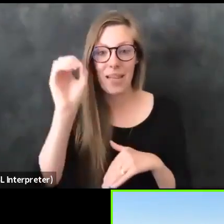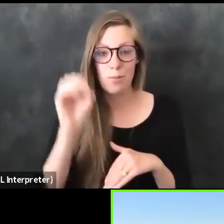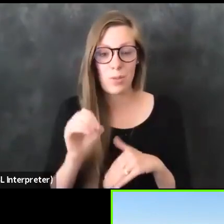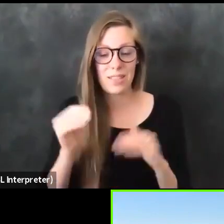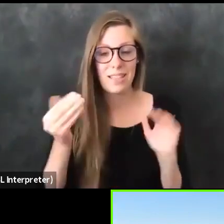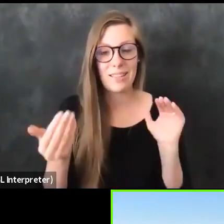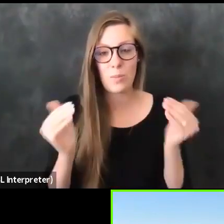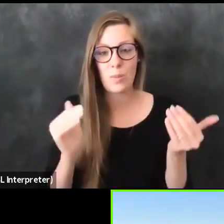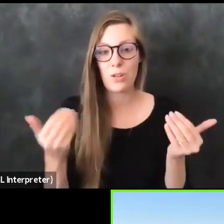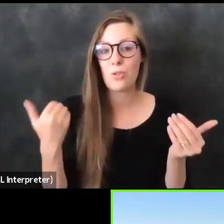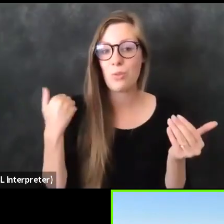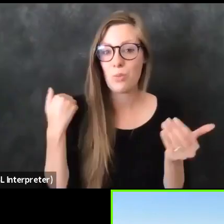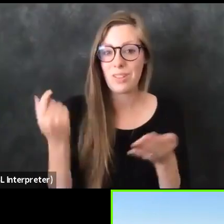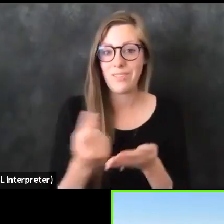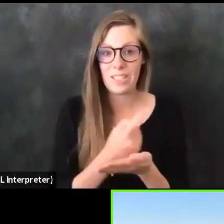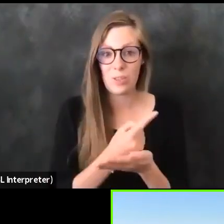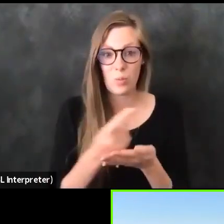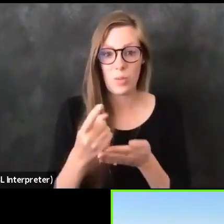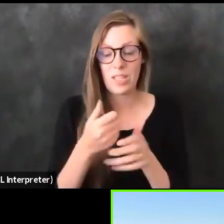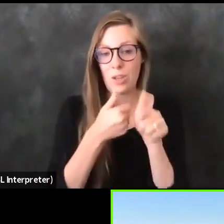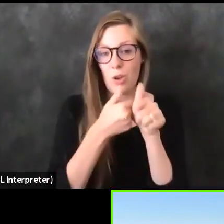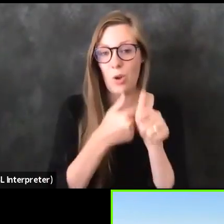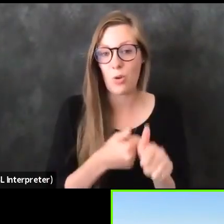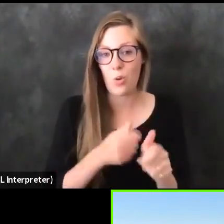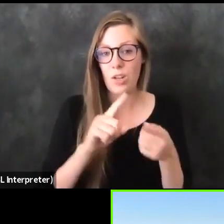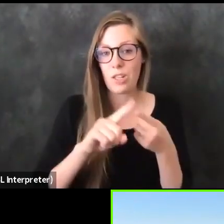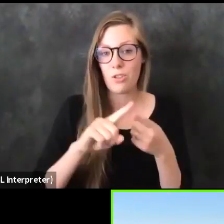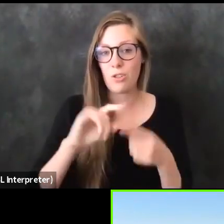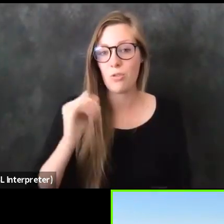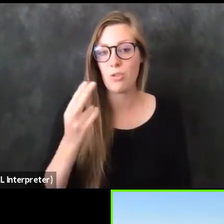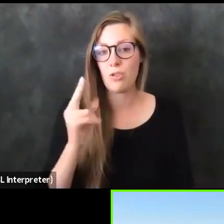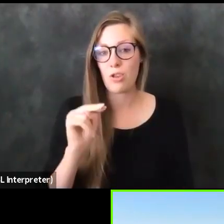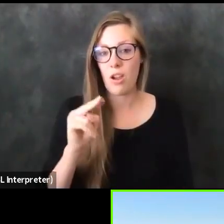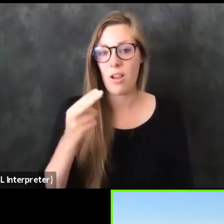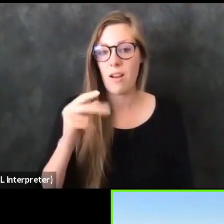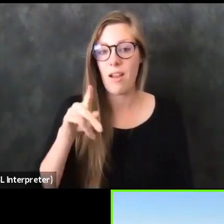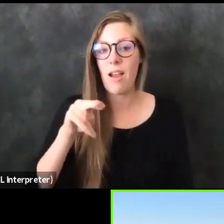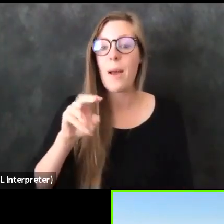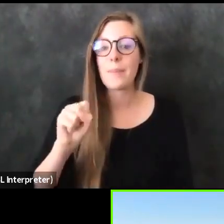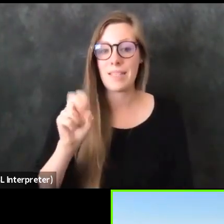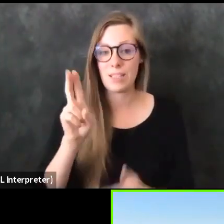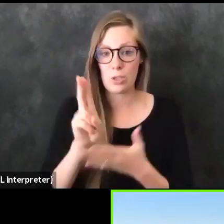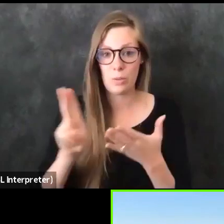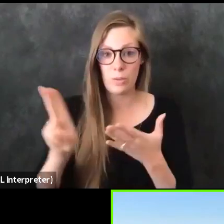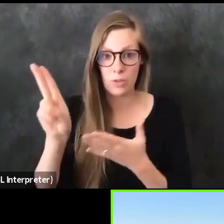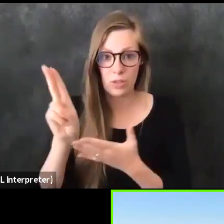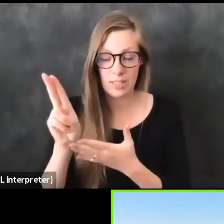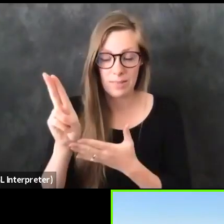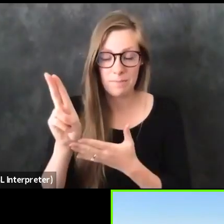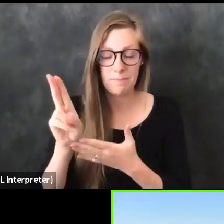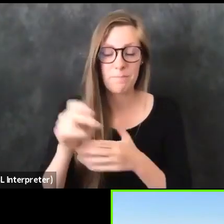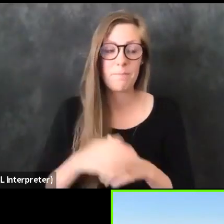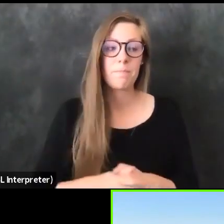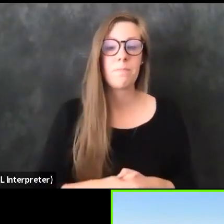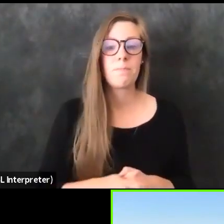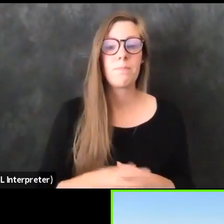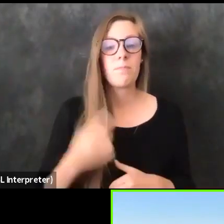the previous week, according to the Johns Hopkins University. For us, even when we go into the orange